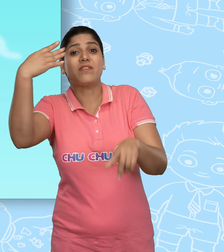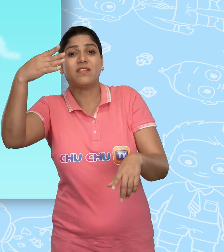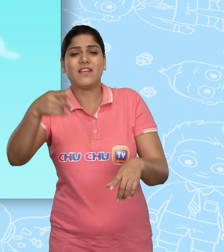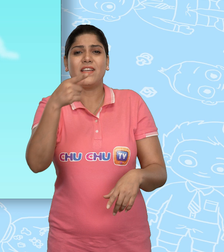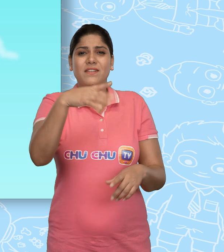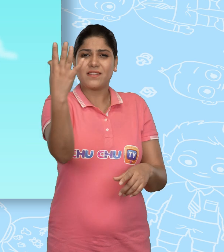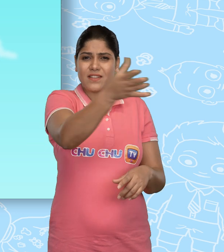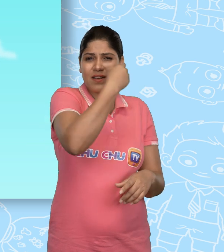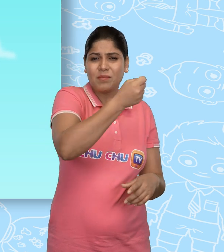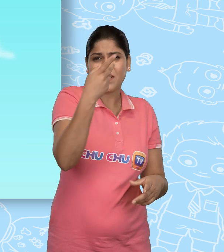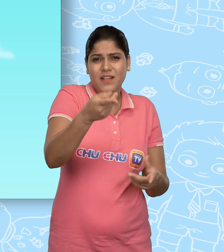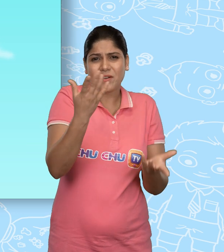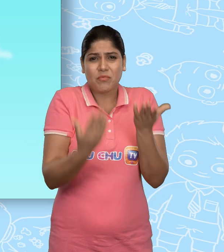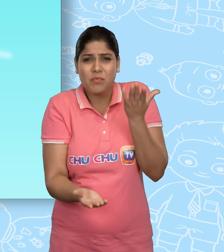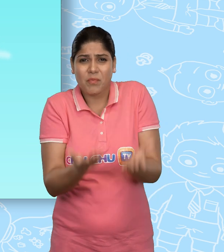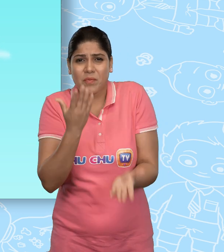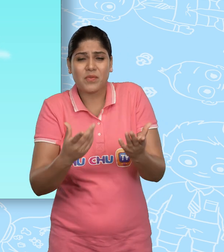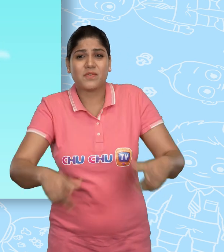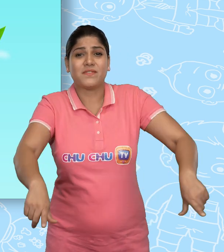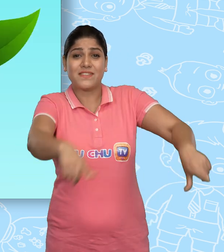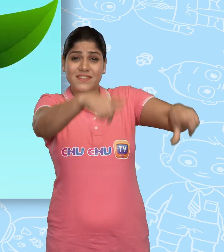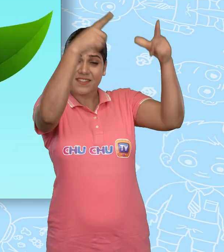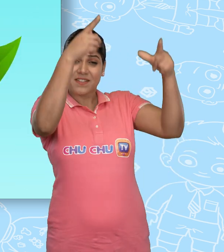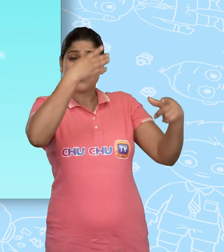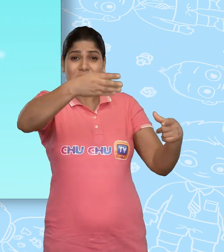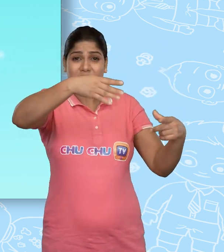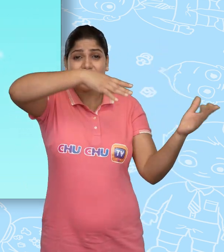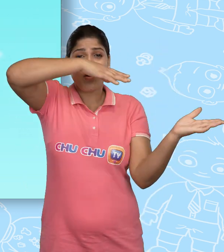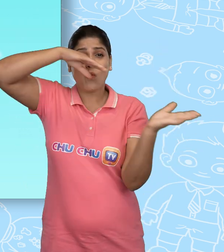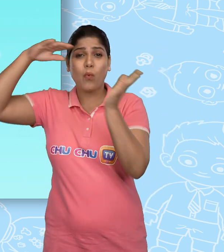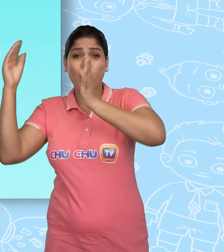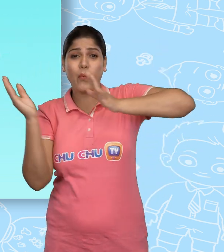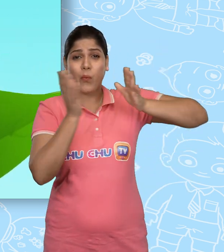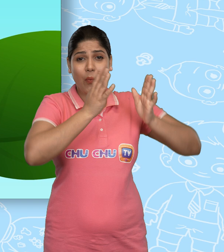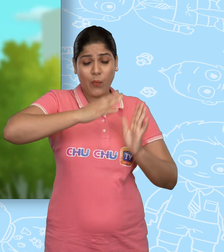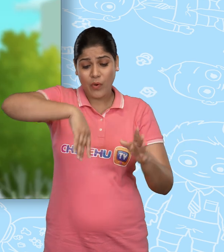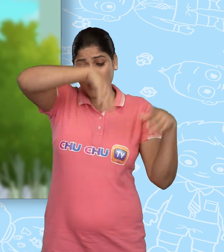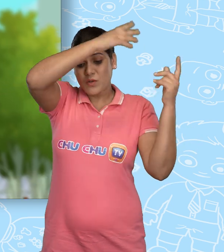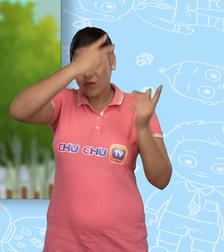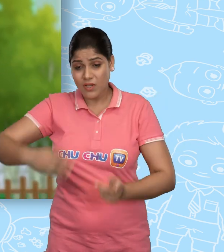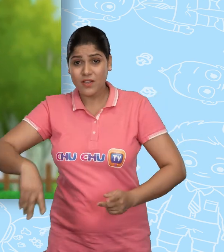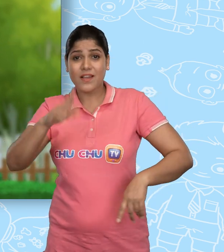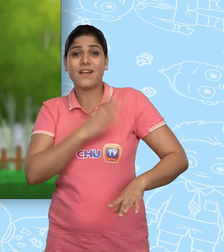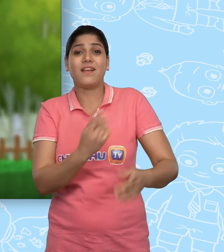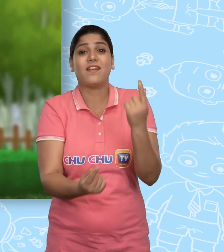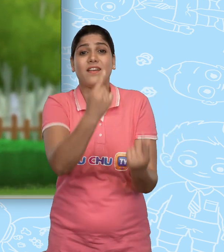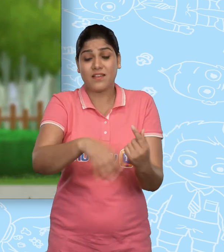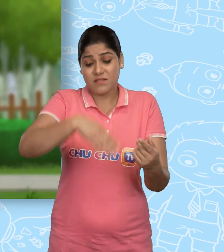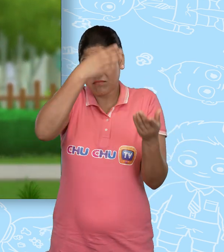The leaf you found must have fallen off that tree and blown into our garden with the wind.